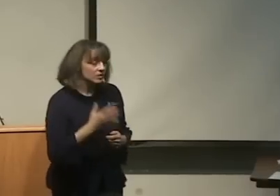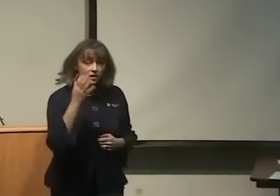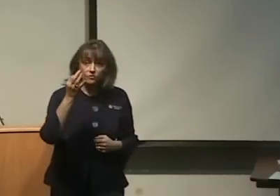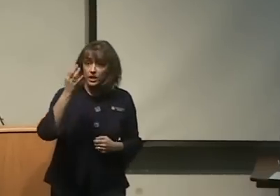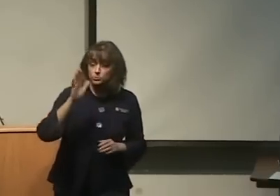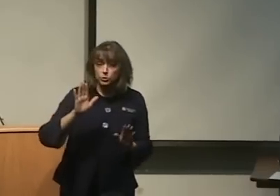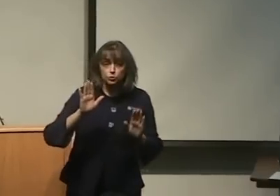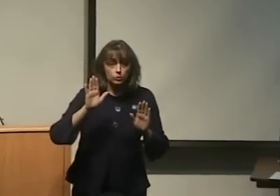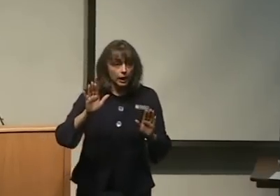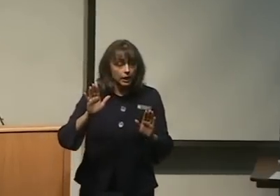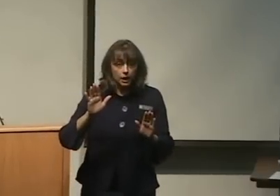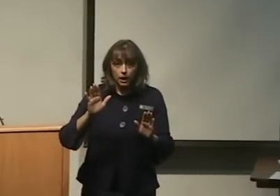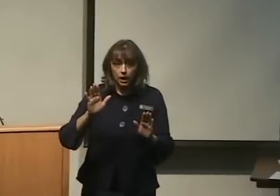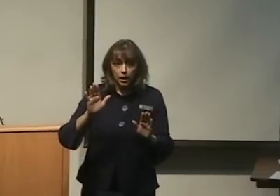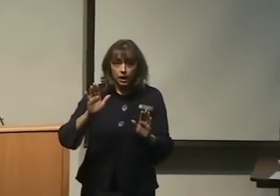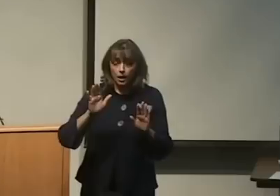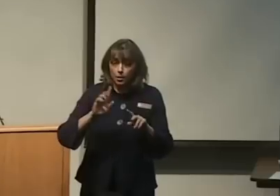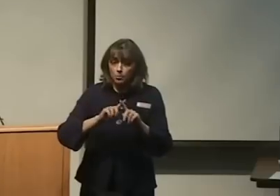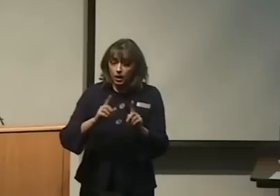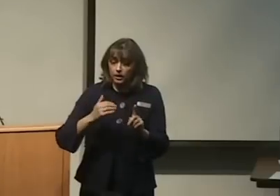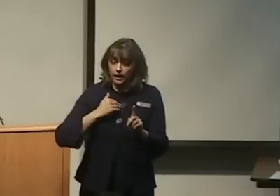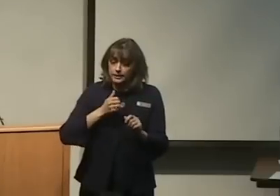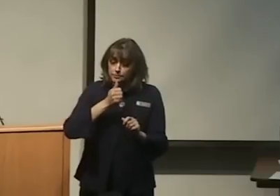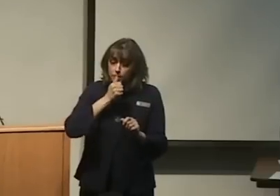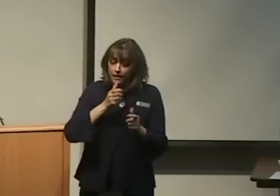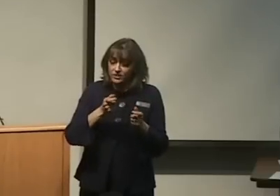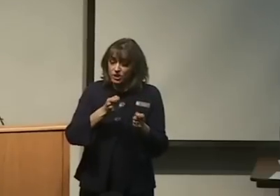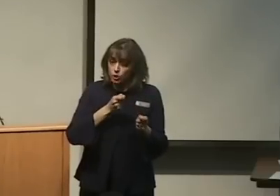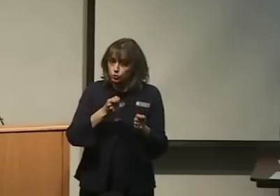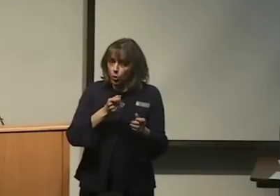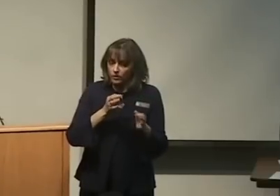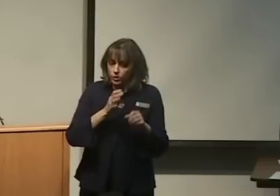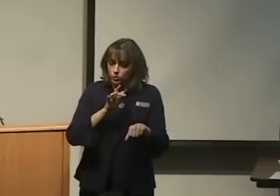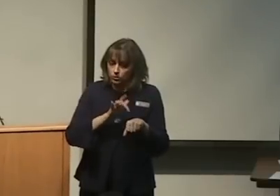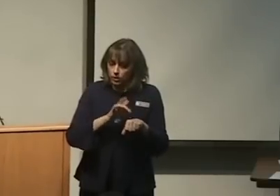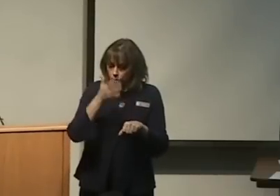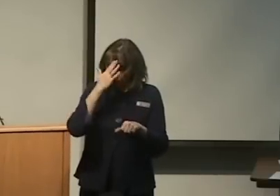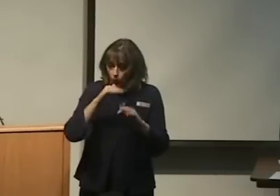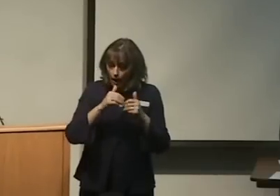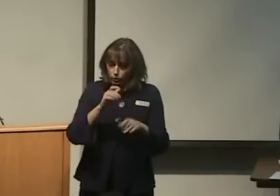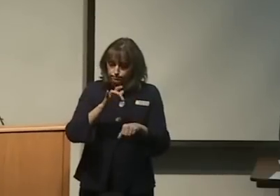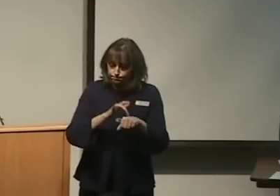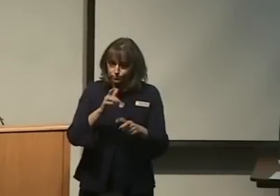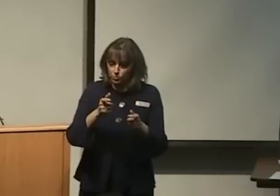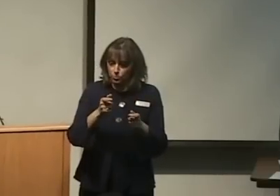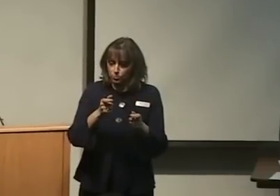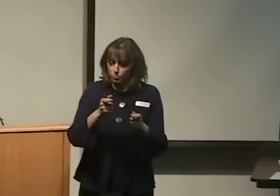on Facebook don't do it. They're not that hard, but get a teenager to show you.